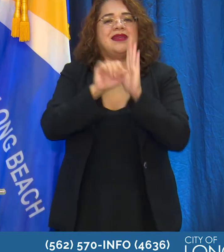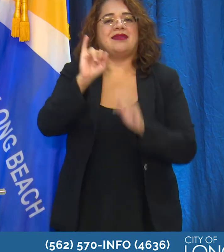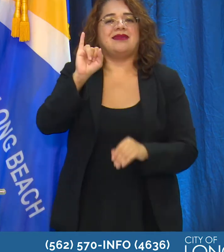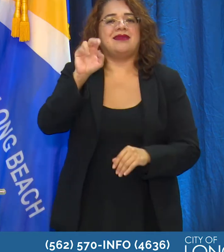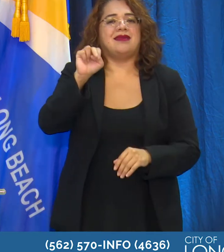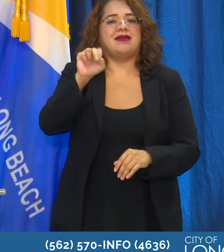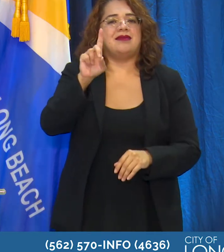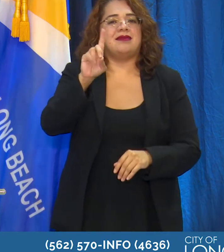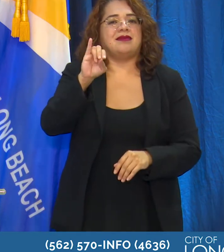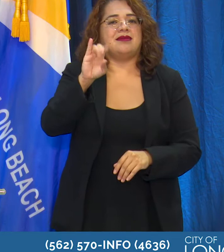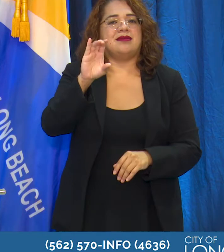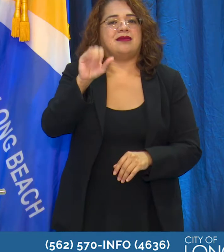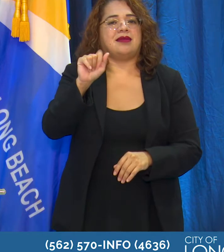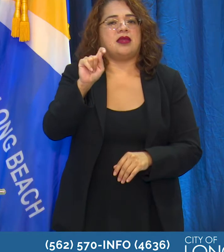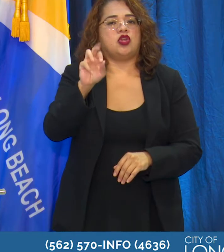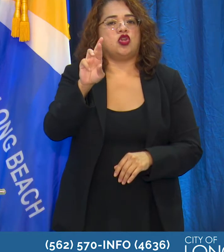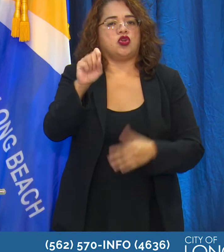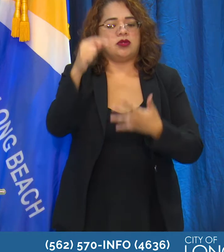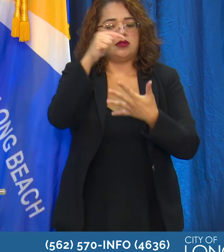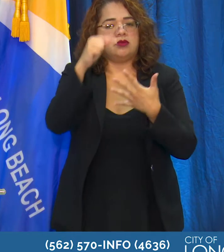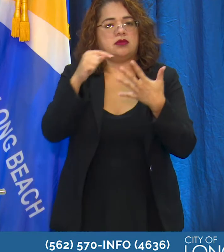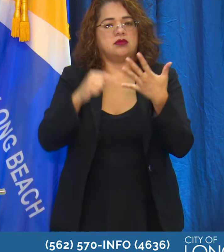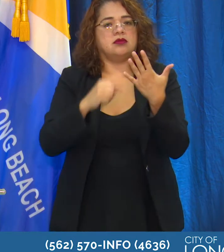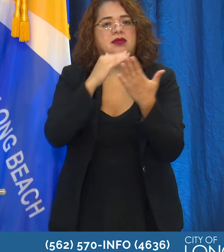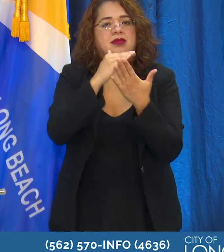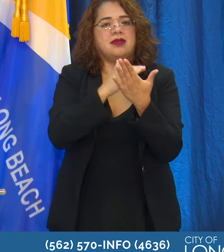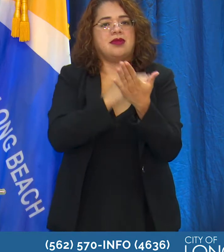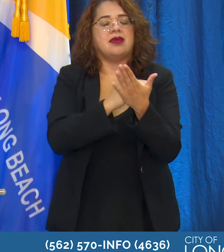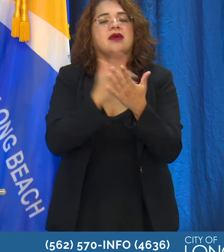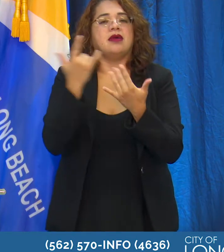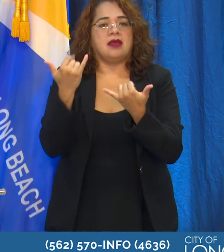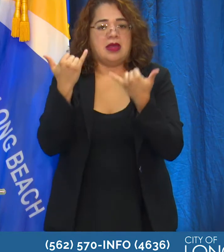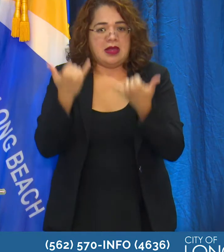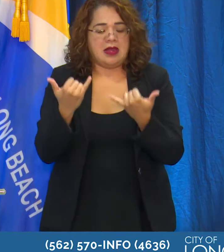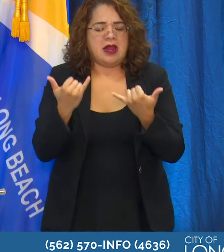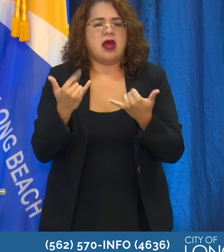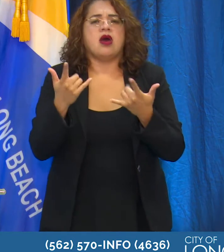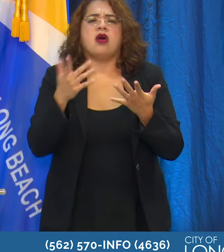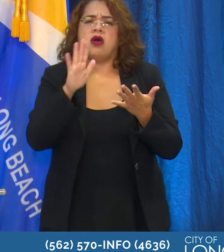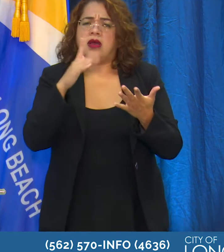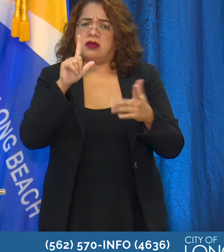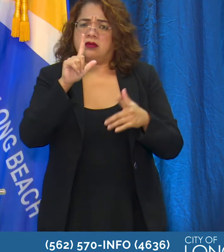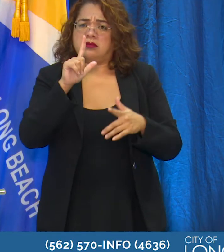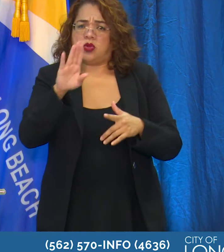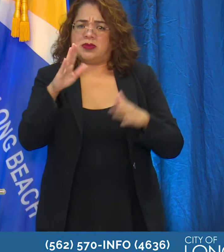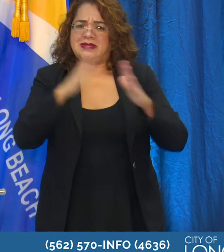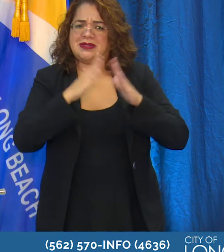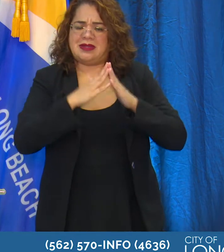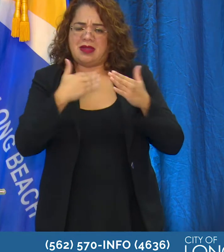us what kind of re-opening plans the city is working on to avoid another spike like after the first re-opening?